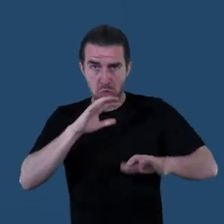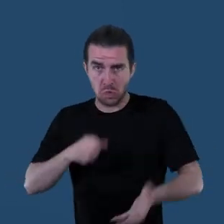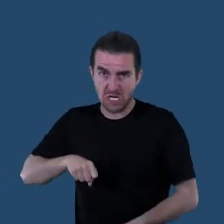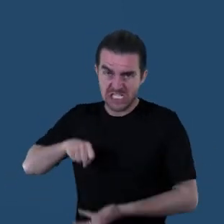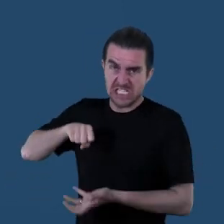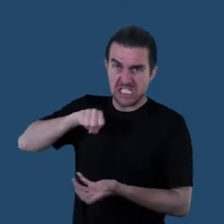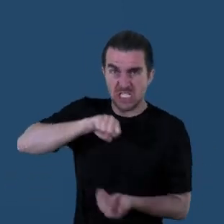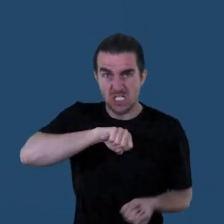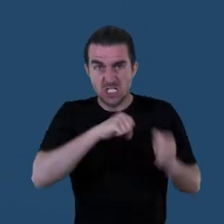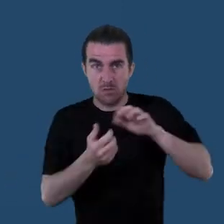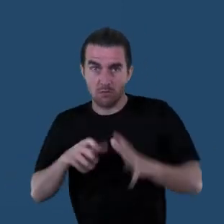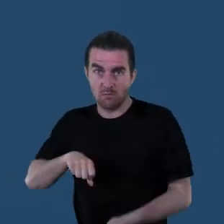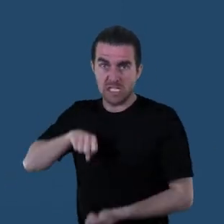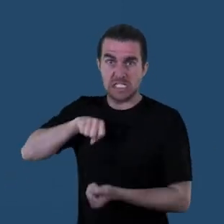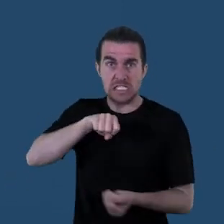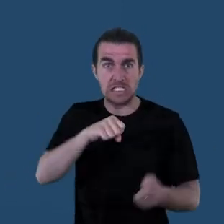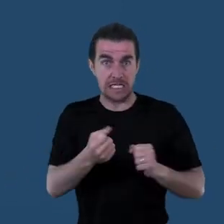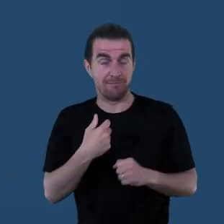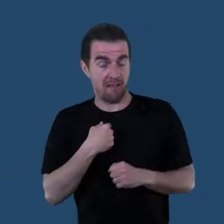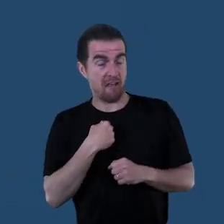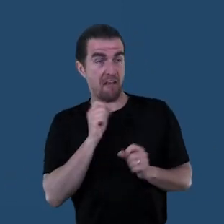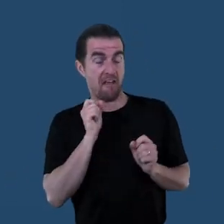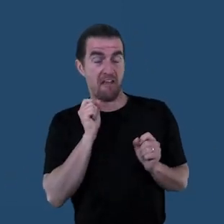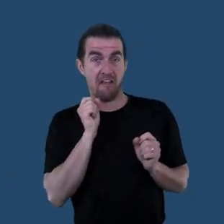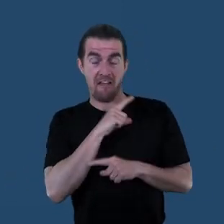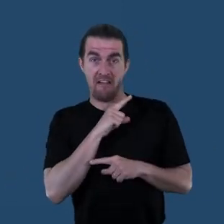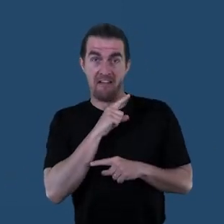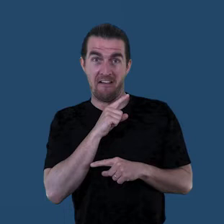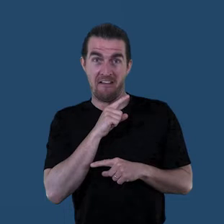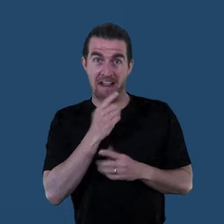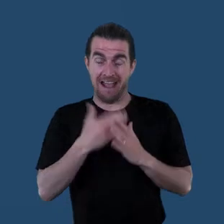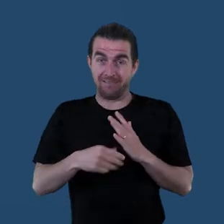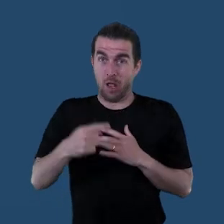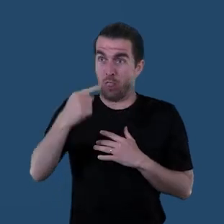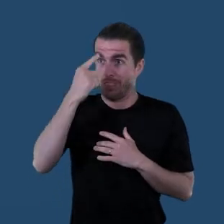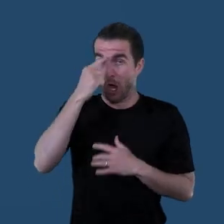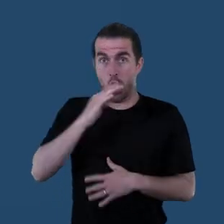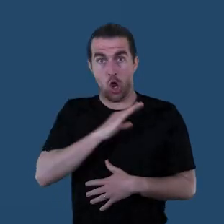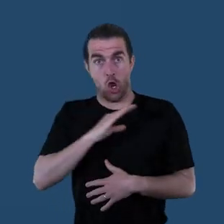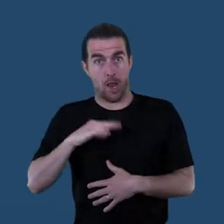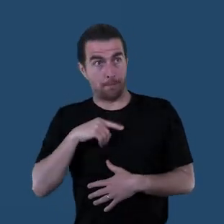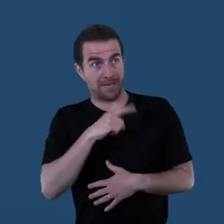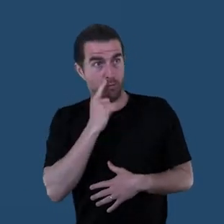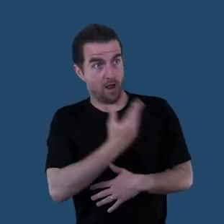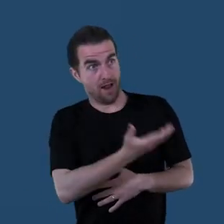So it was quite unusual, I have to say. And I bet they never thought they'd be doing that.